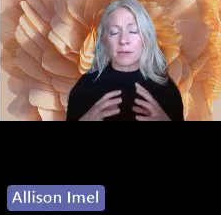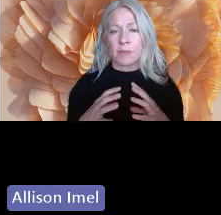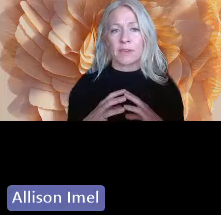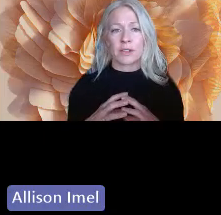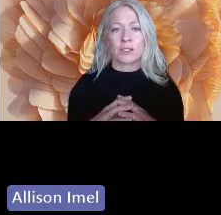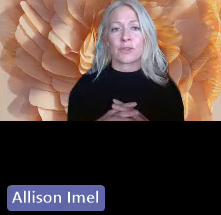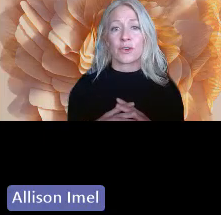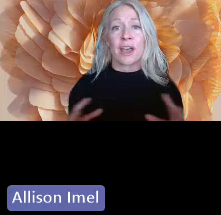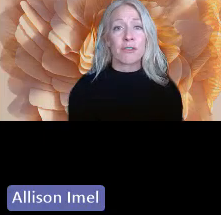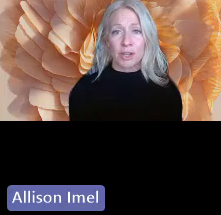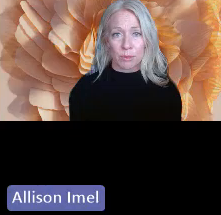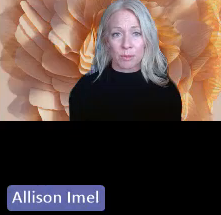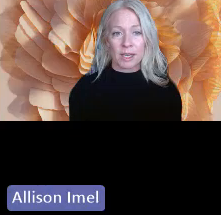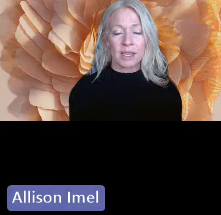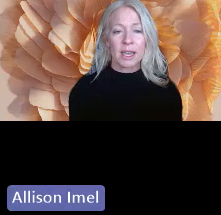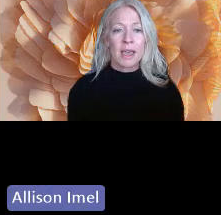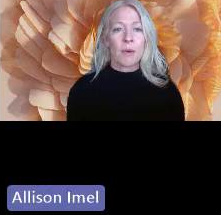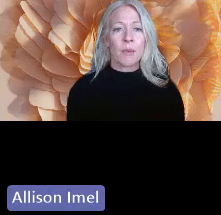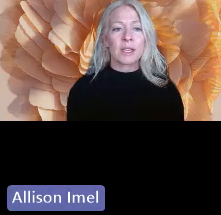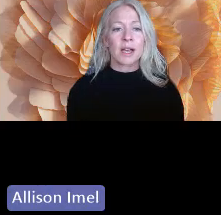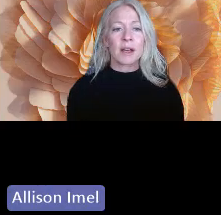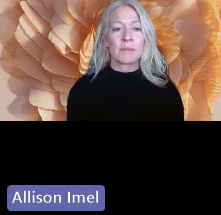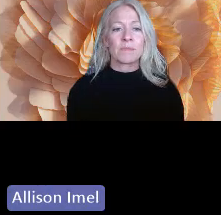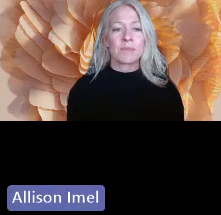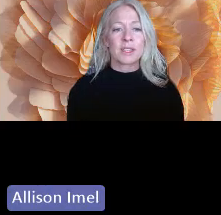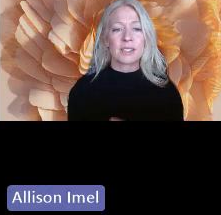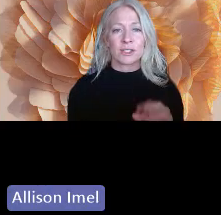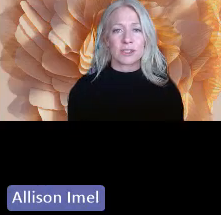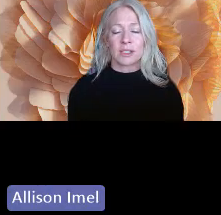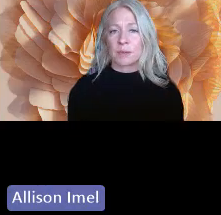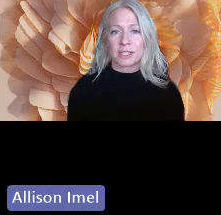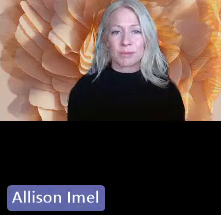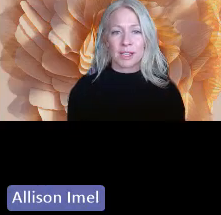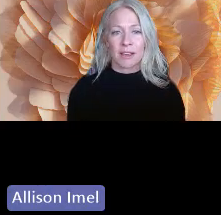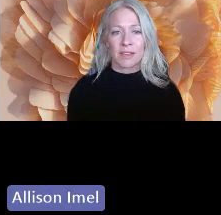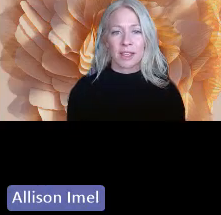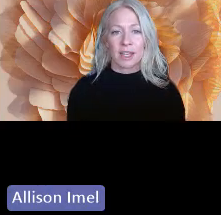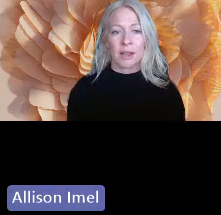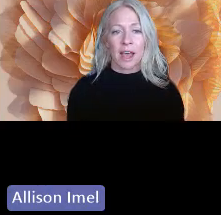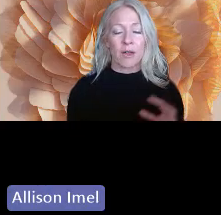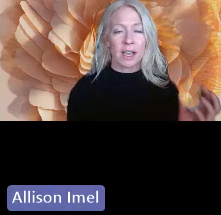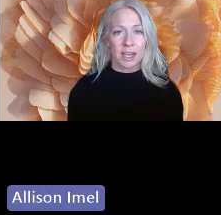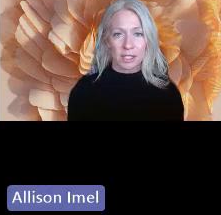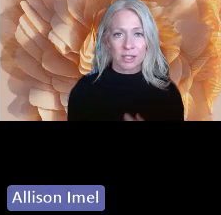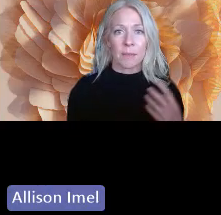They're foundational for every human being. We, this session's gonna be a deep dive in how they connect